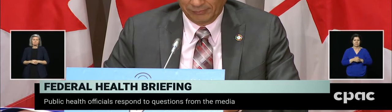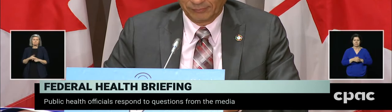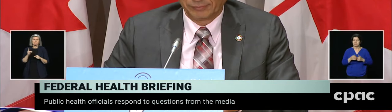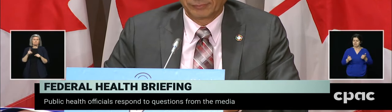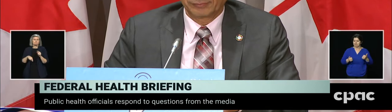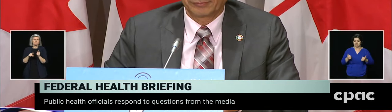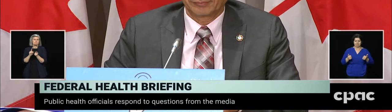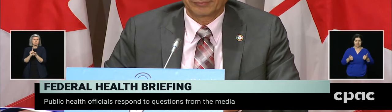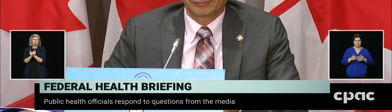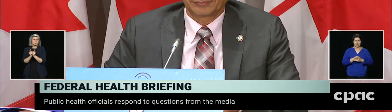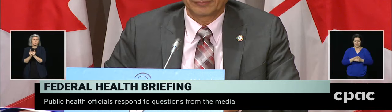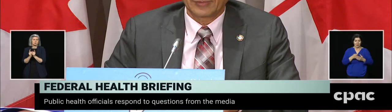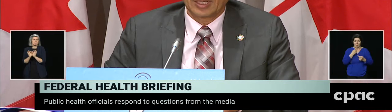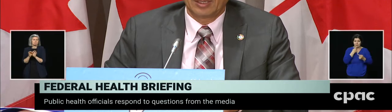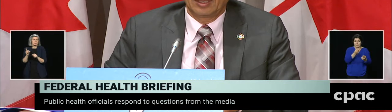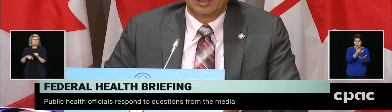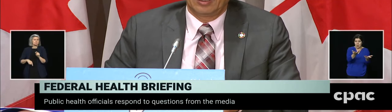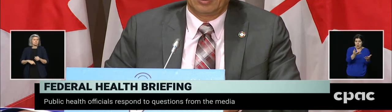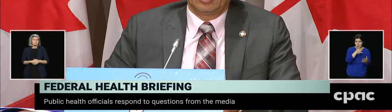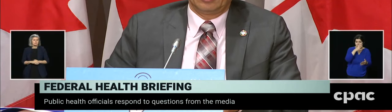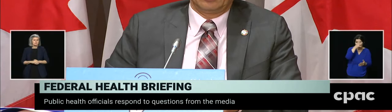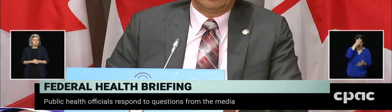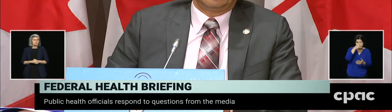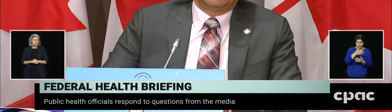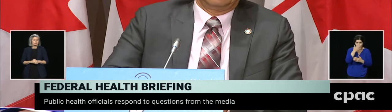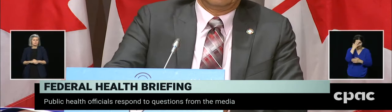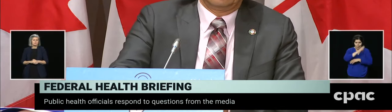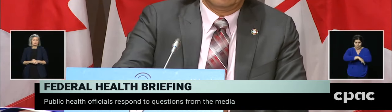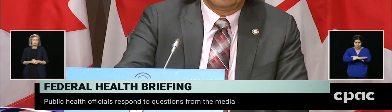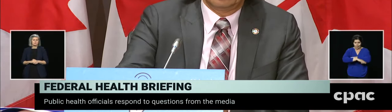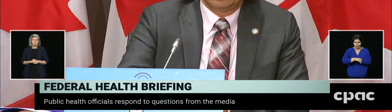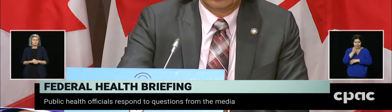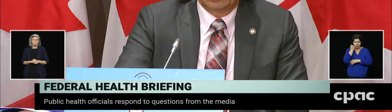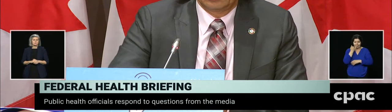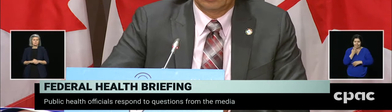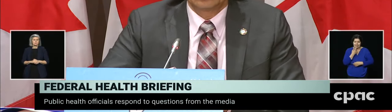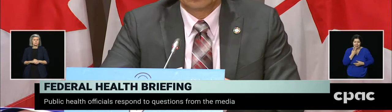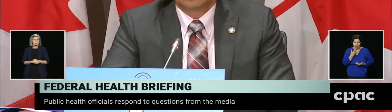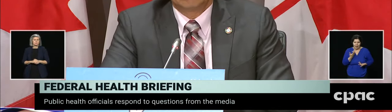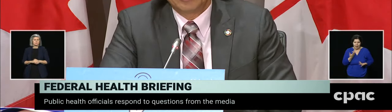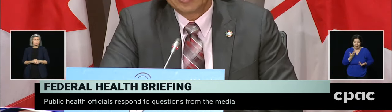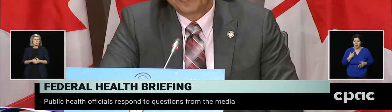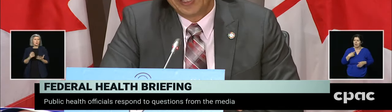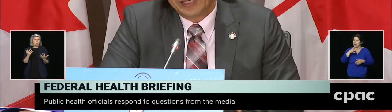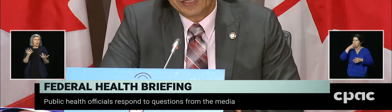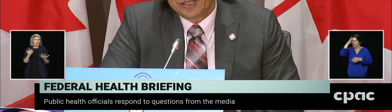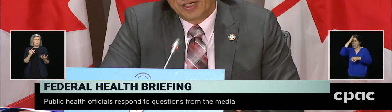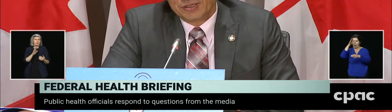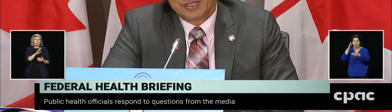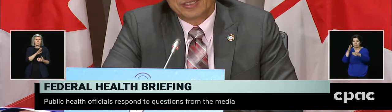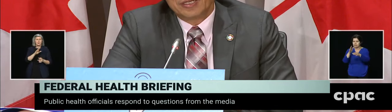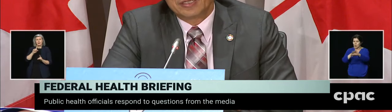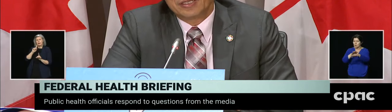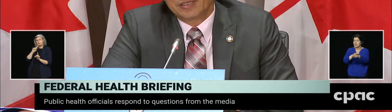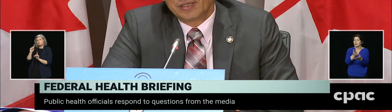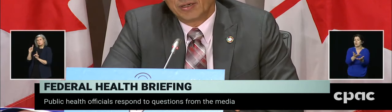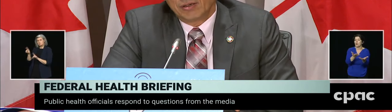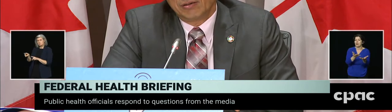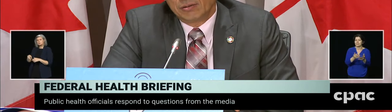[Voice of Interpreter]: THE INTERPRETER REGRETS, BUT THE